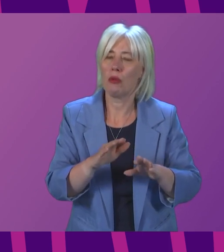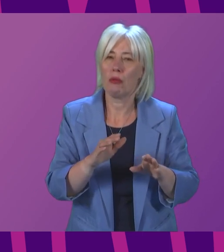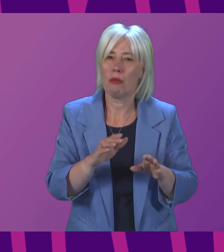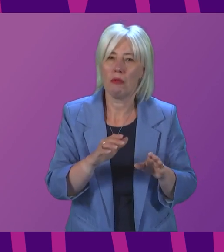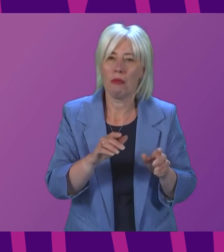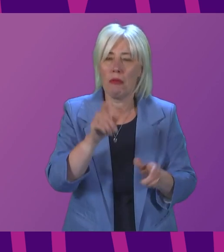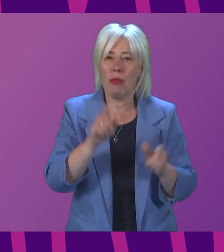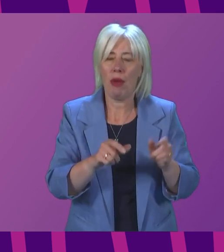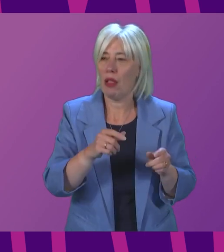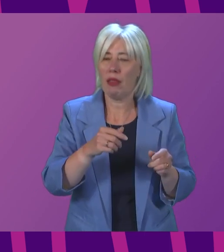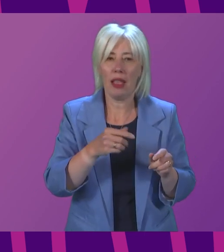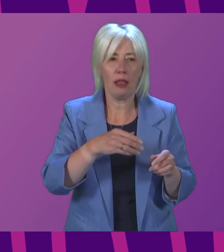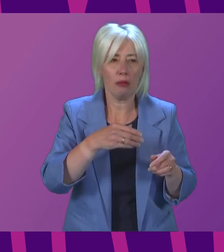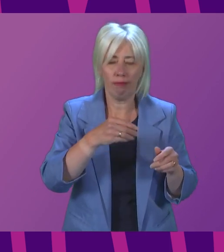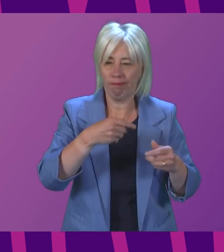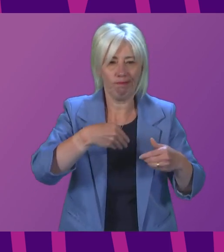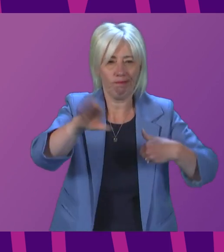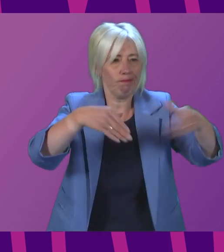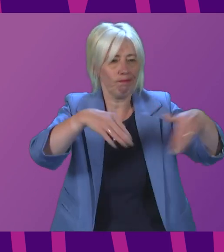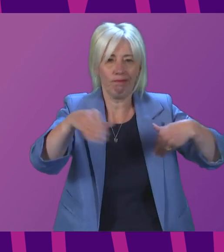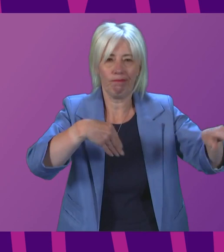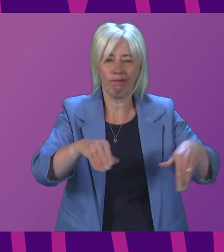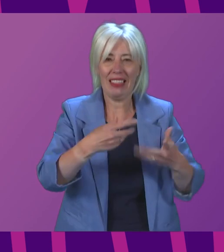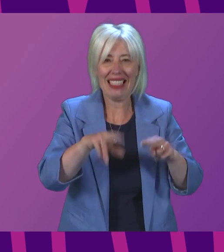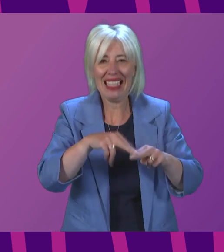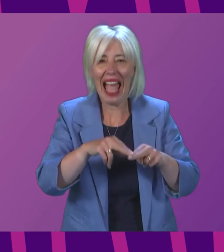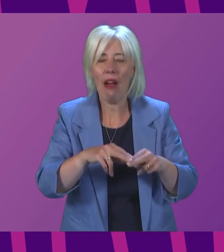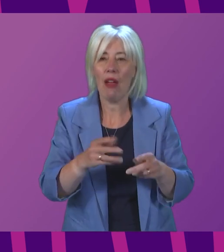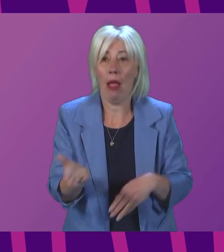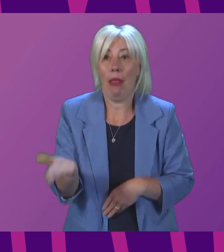This will be a worrying time for everybody.